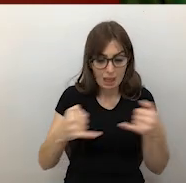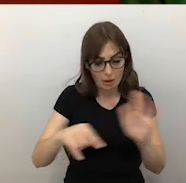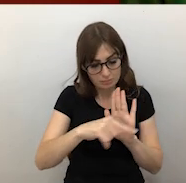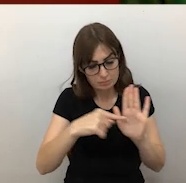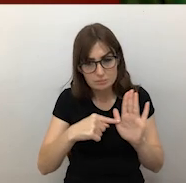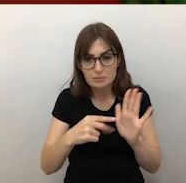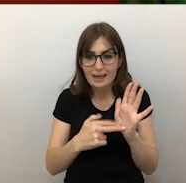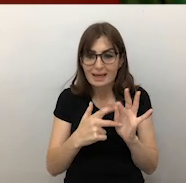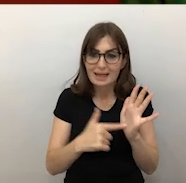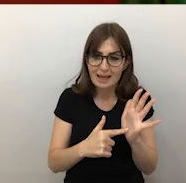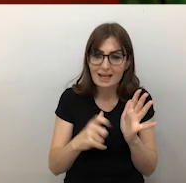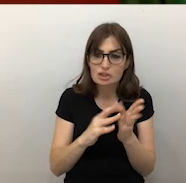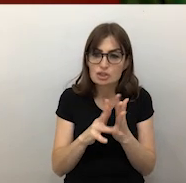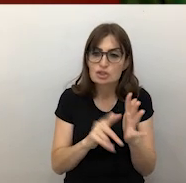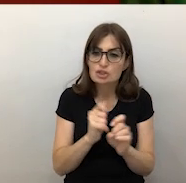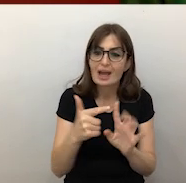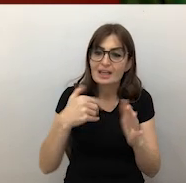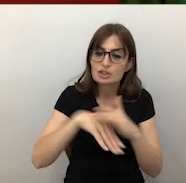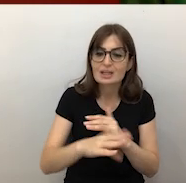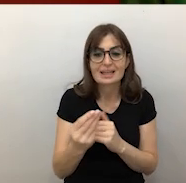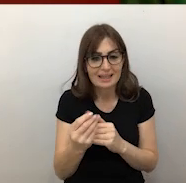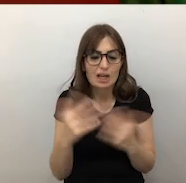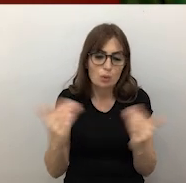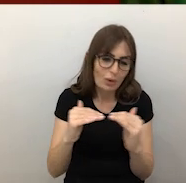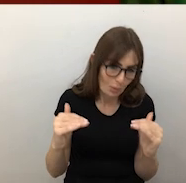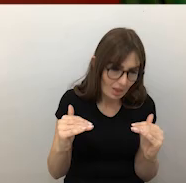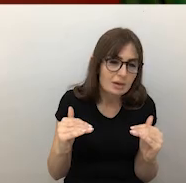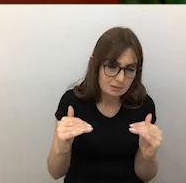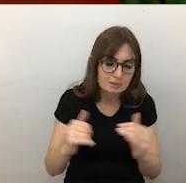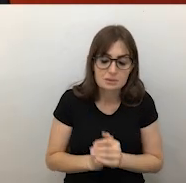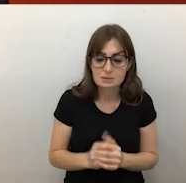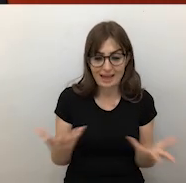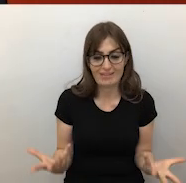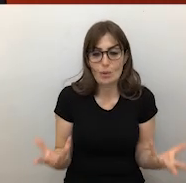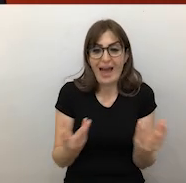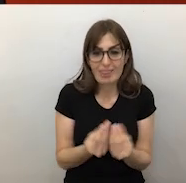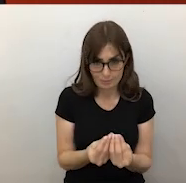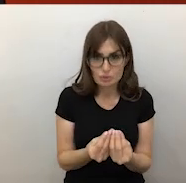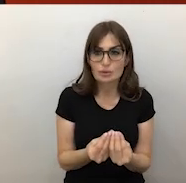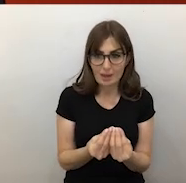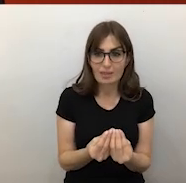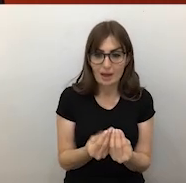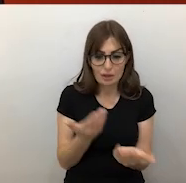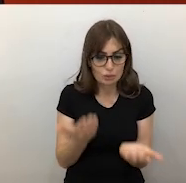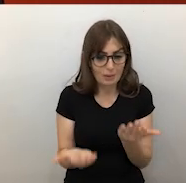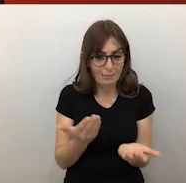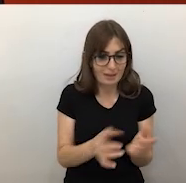and this is shown on the line net change in cash and cash equivalences. If you add the net change in cash figure